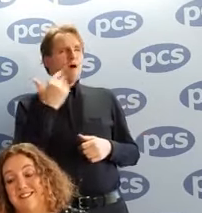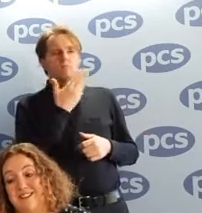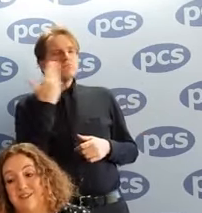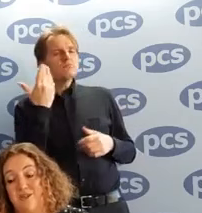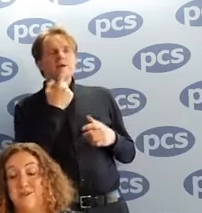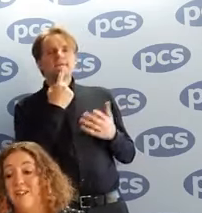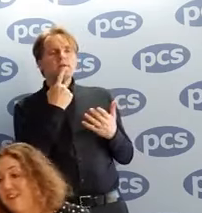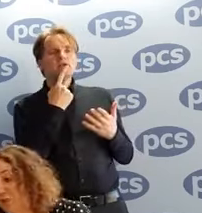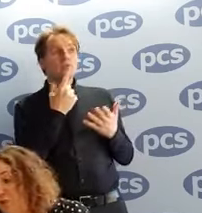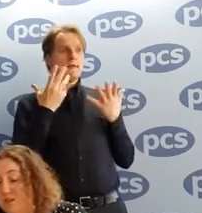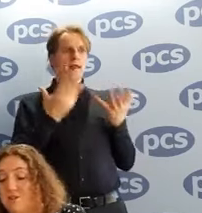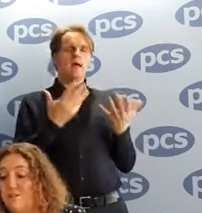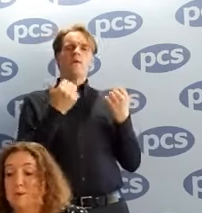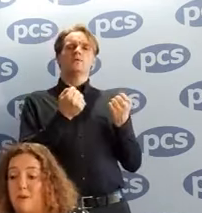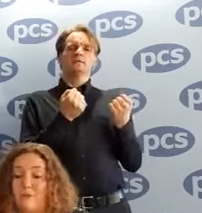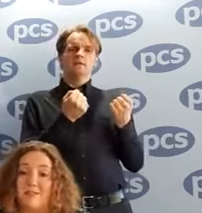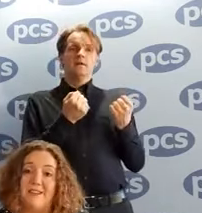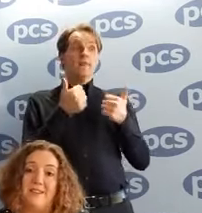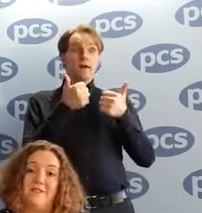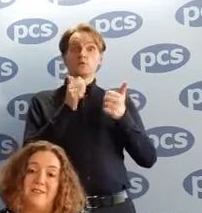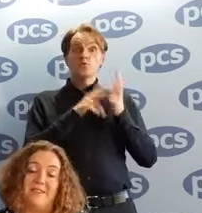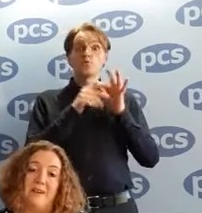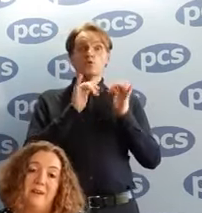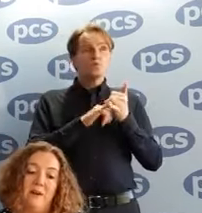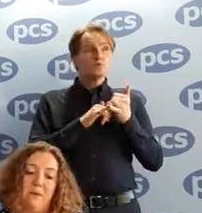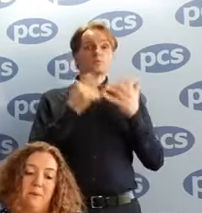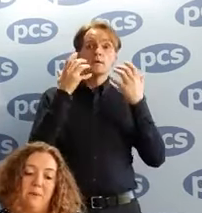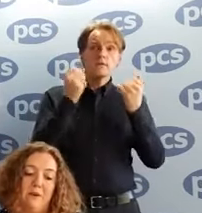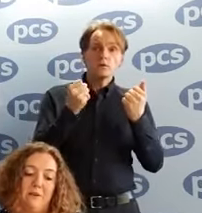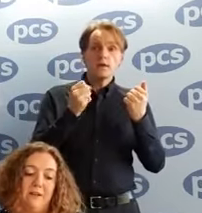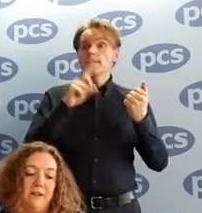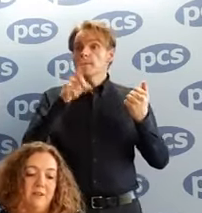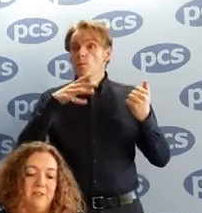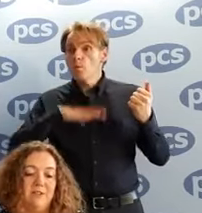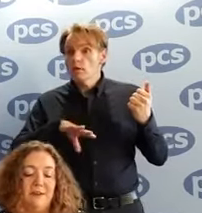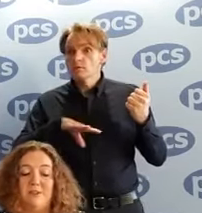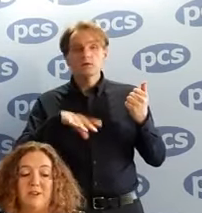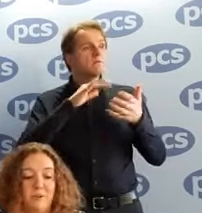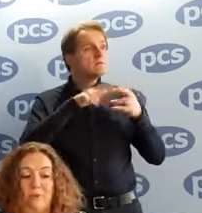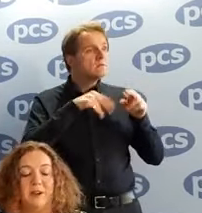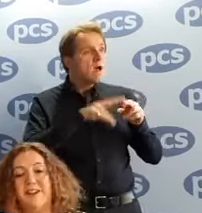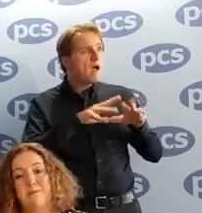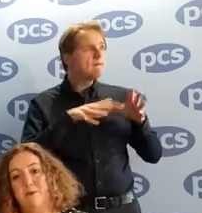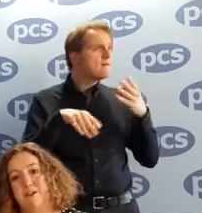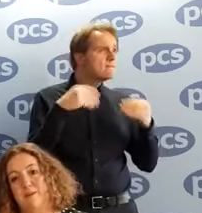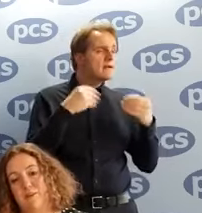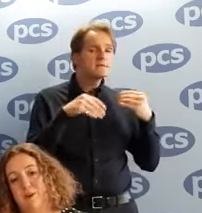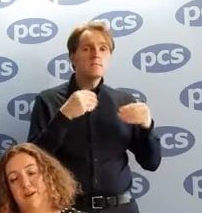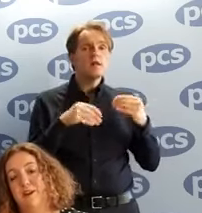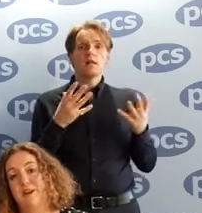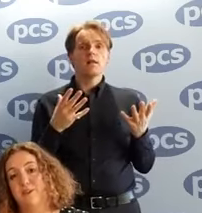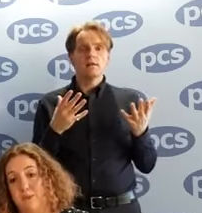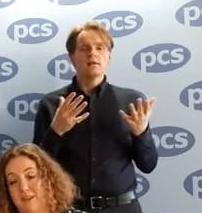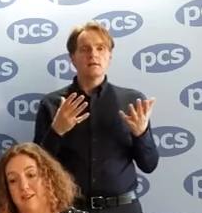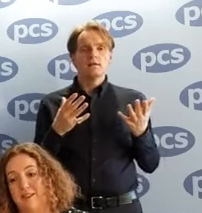this stage. That's good news, it's been well received, and I think people, you know, there's absolutely no point in anybody coming to work to twiddle their